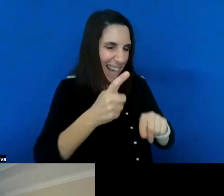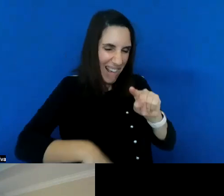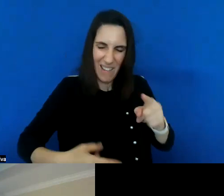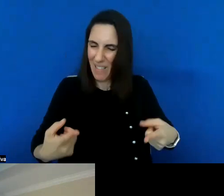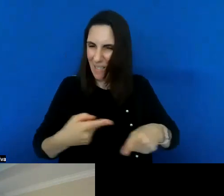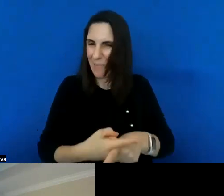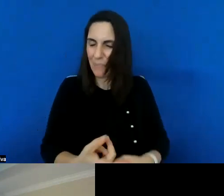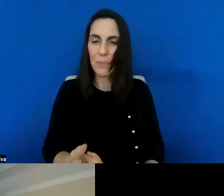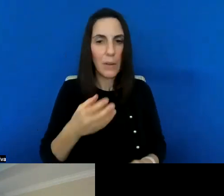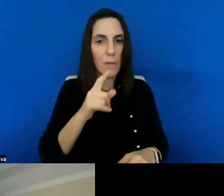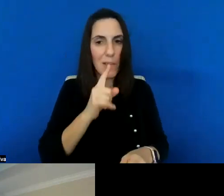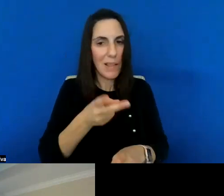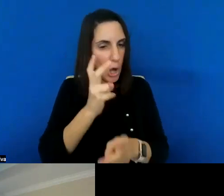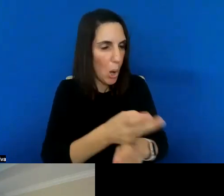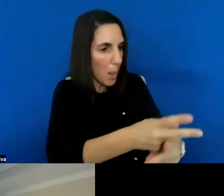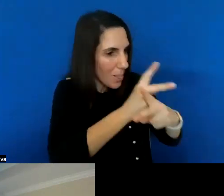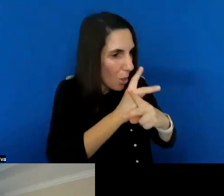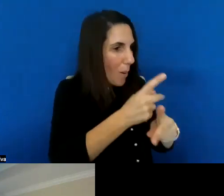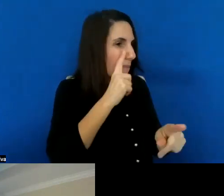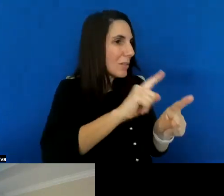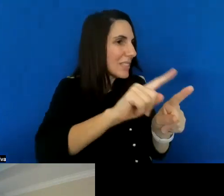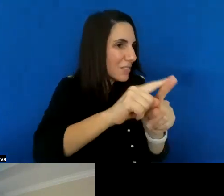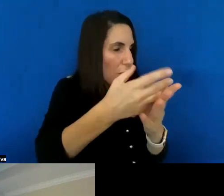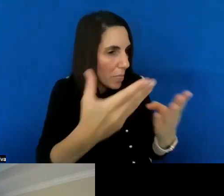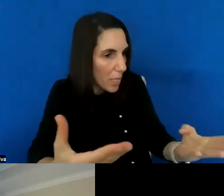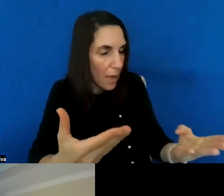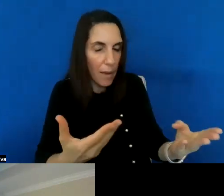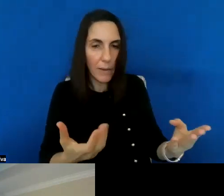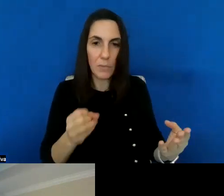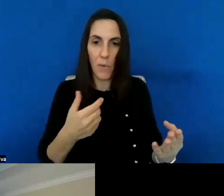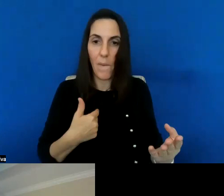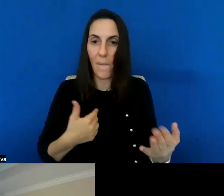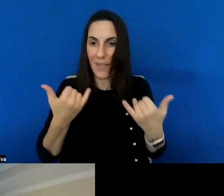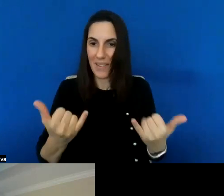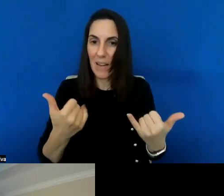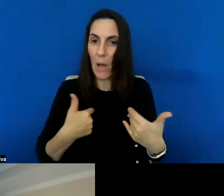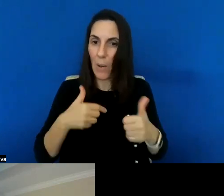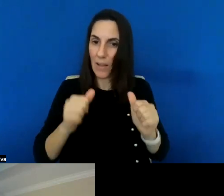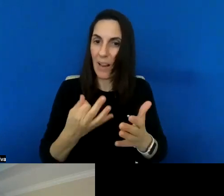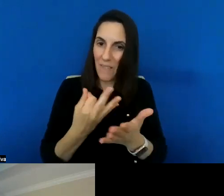11:12:36 So you know, you being able to finance yourself just through responsible saving and